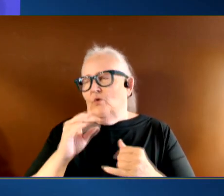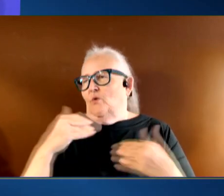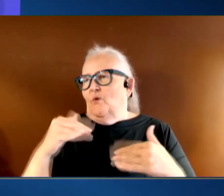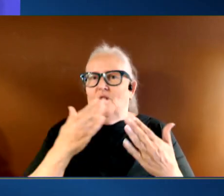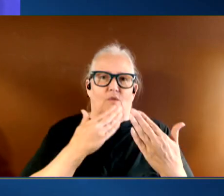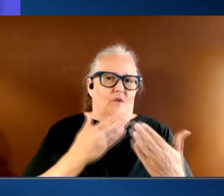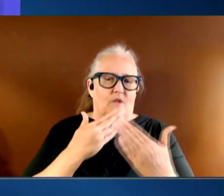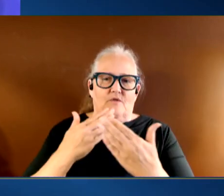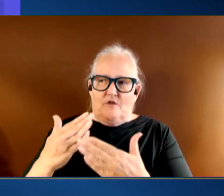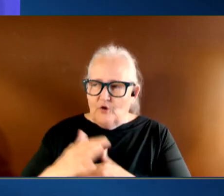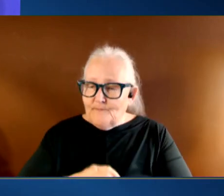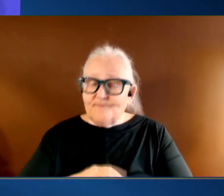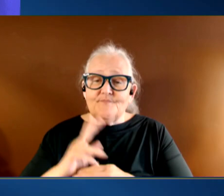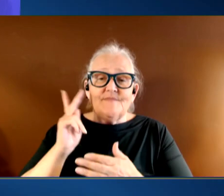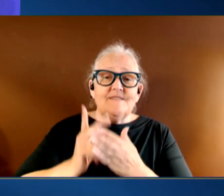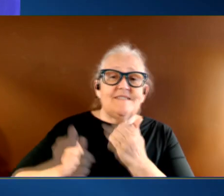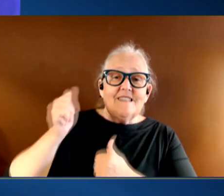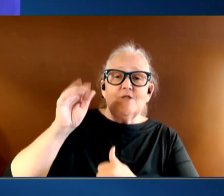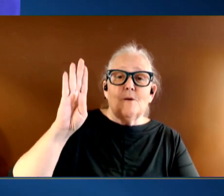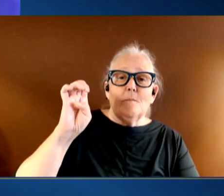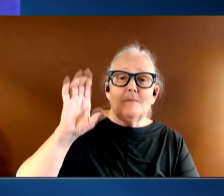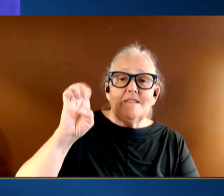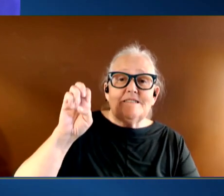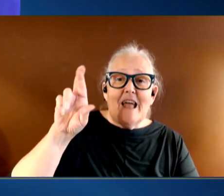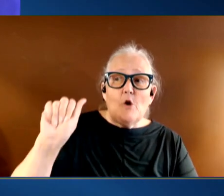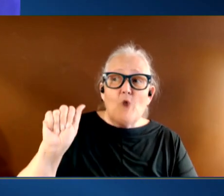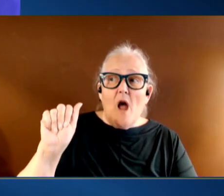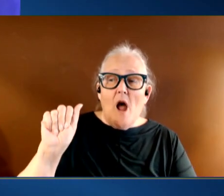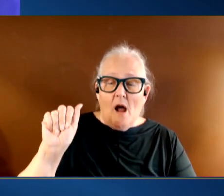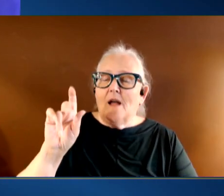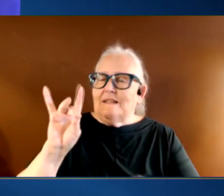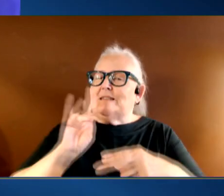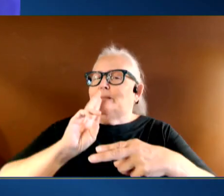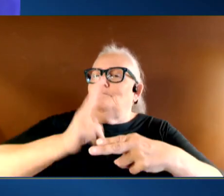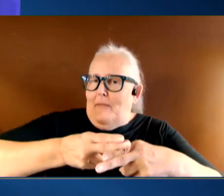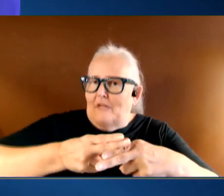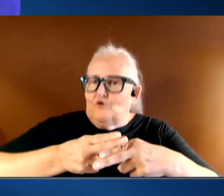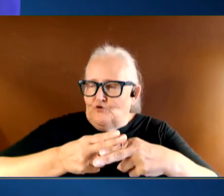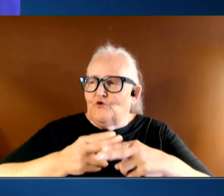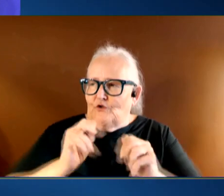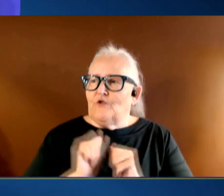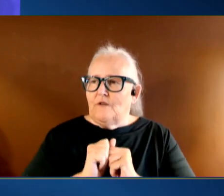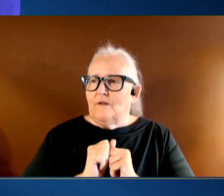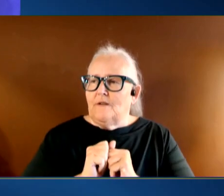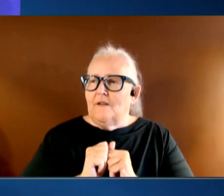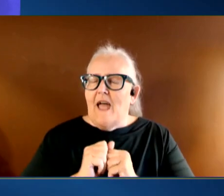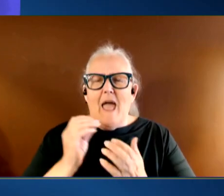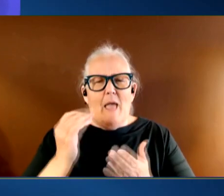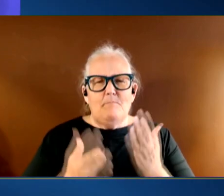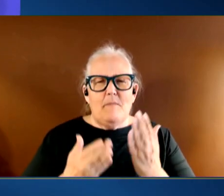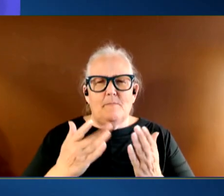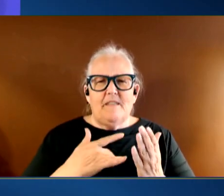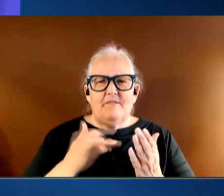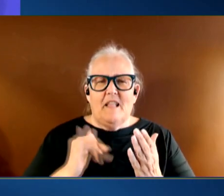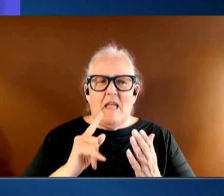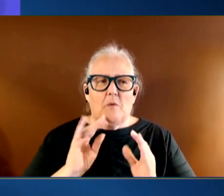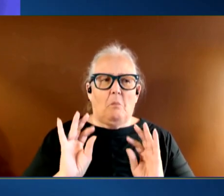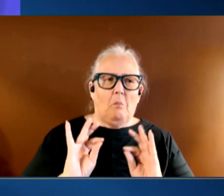Secretary Becerra did note this. And it might seem like a small thing, but it really isn't to us,